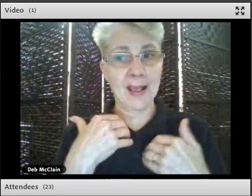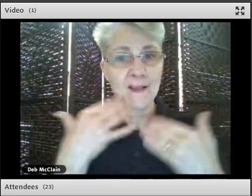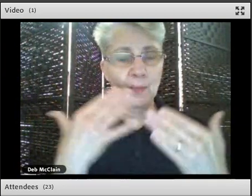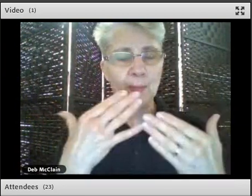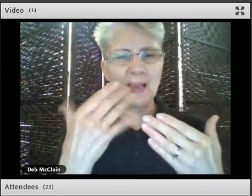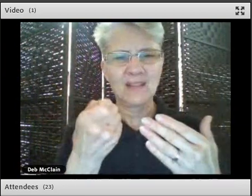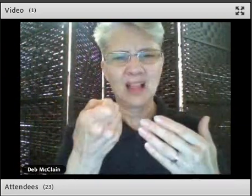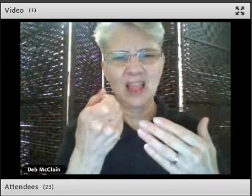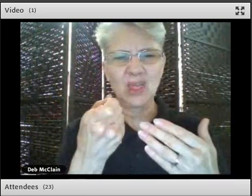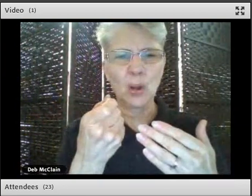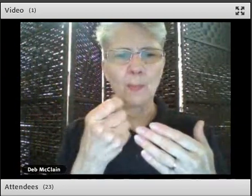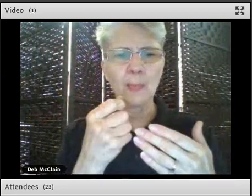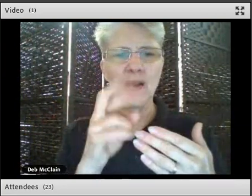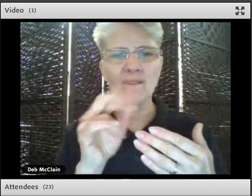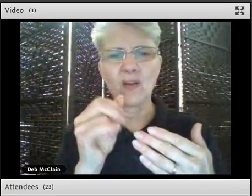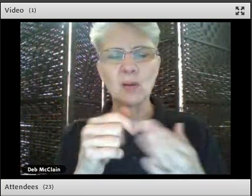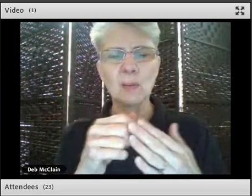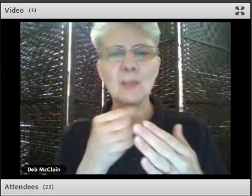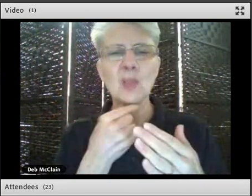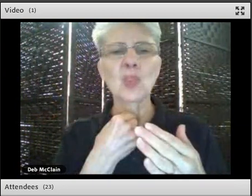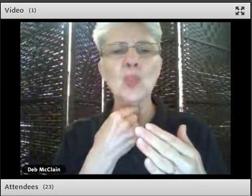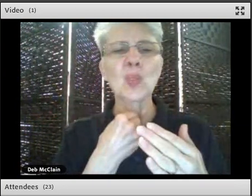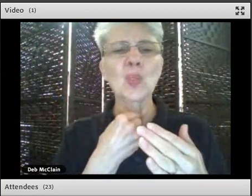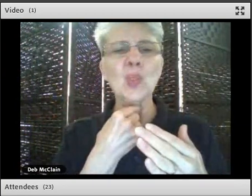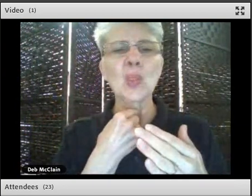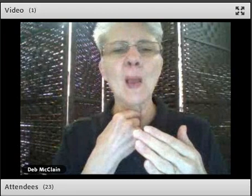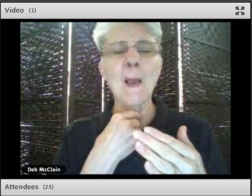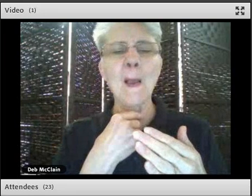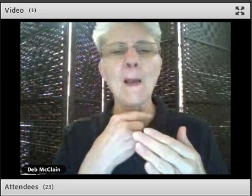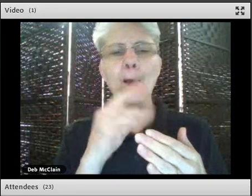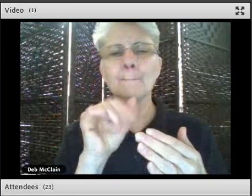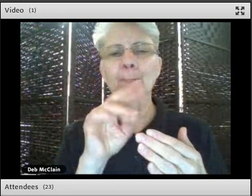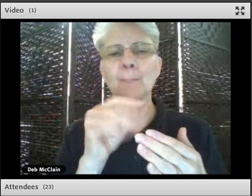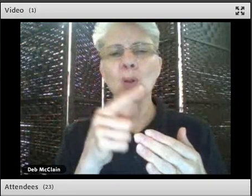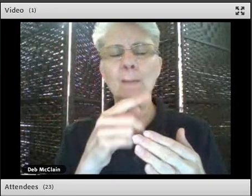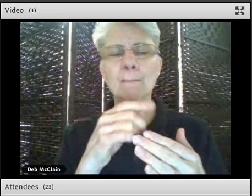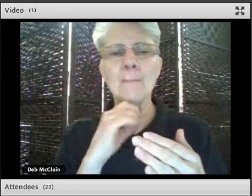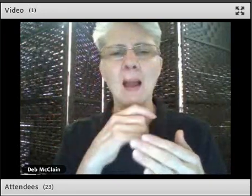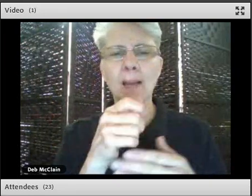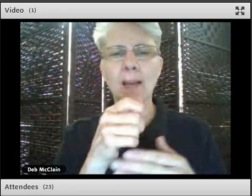to cough and get that out of the way.